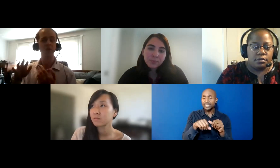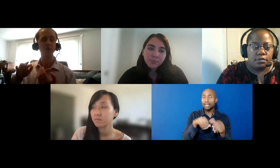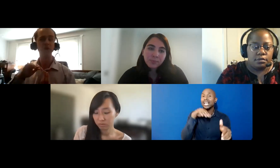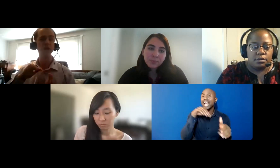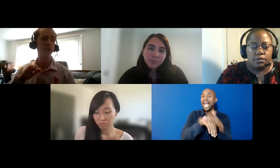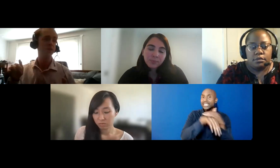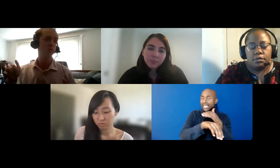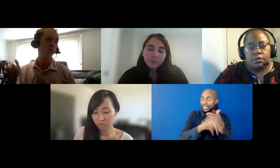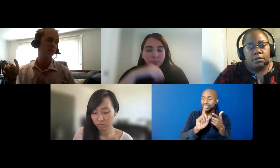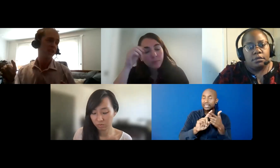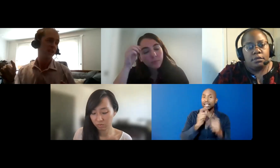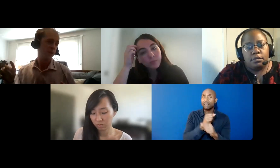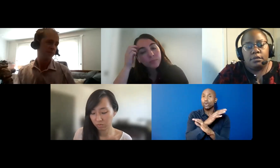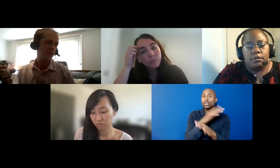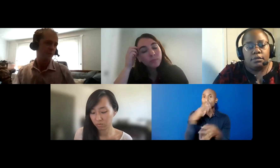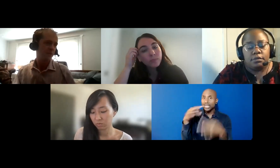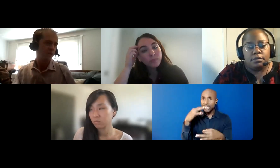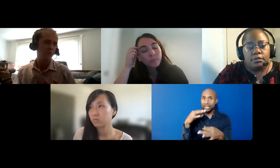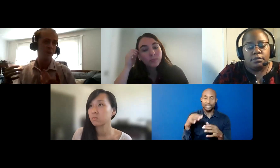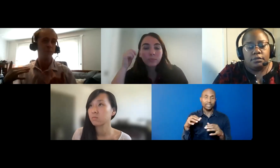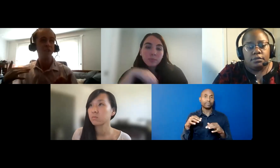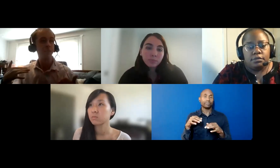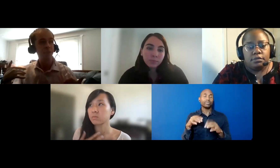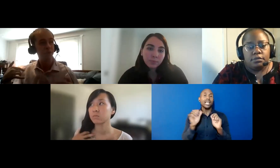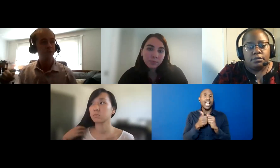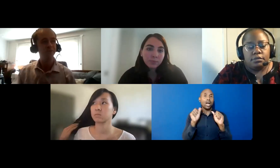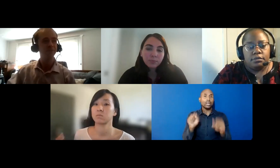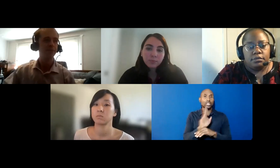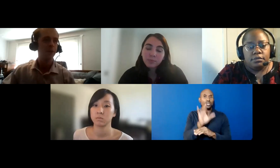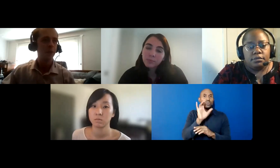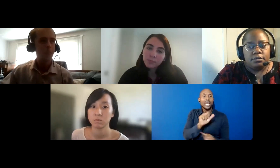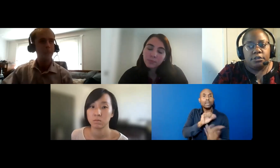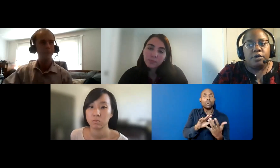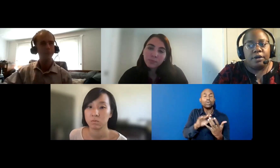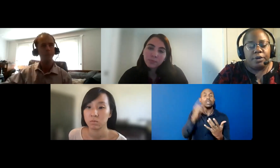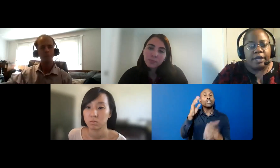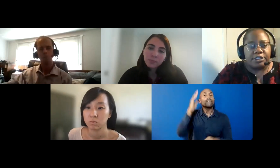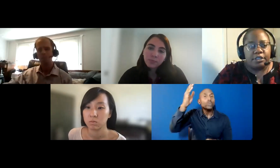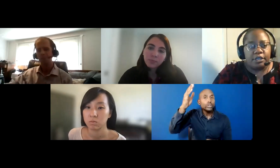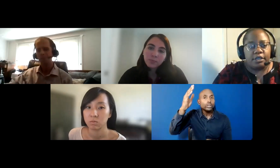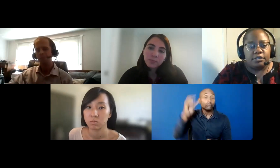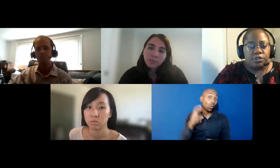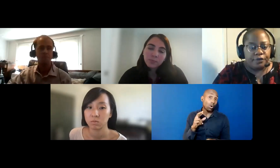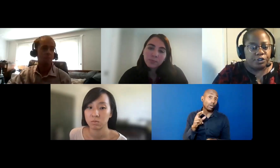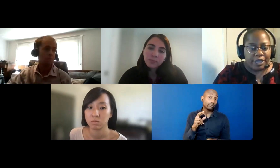How virtual exchange may be used in a post pandemic future or how it may not be used? Yes, we are looking toward the future.